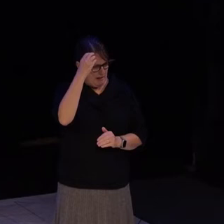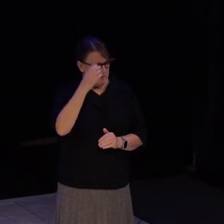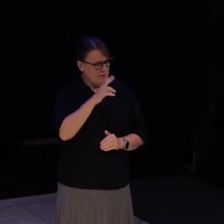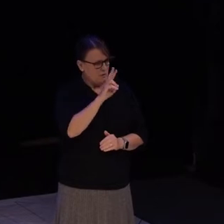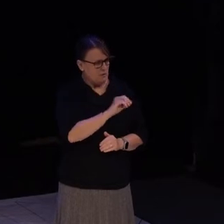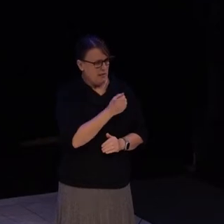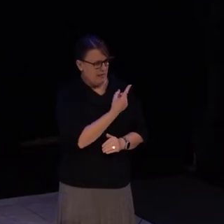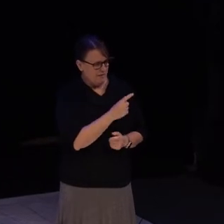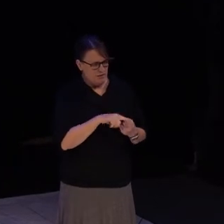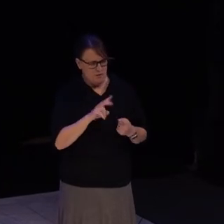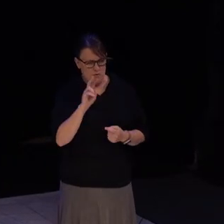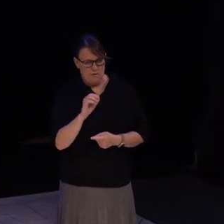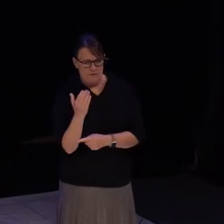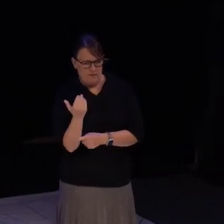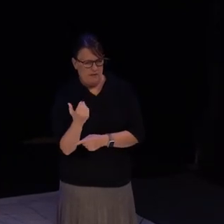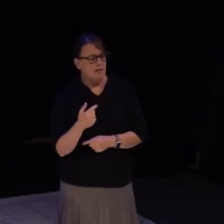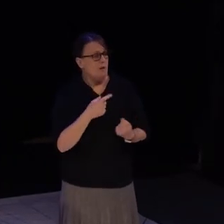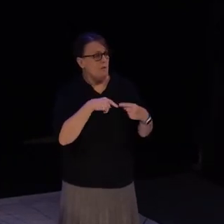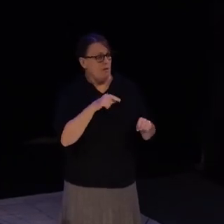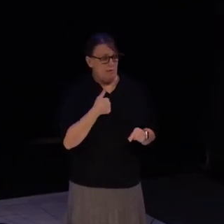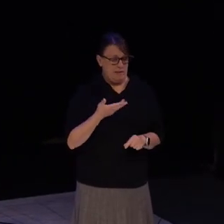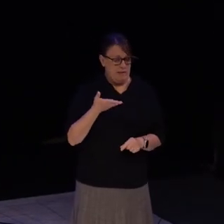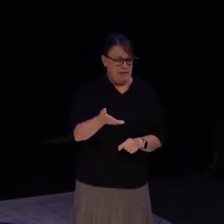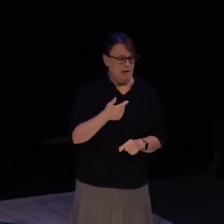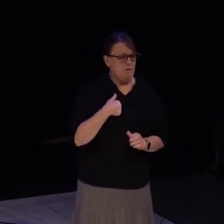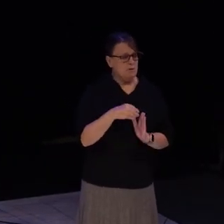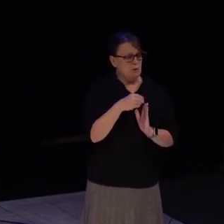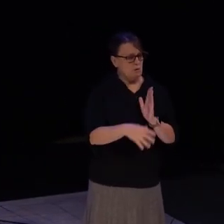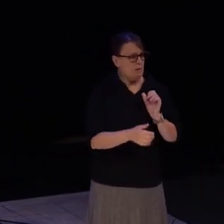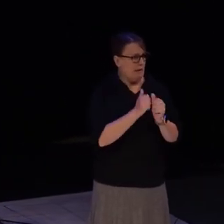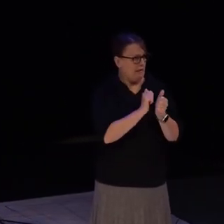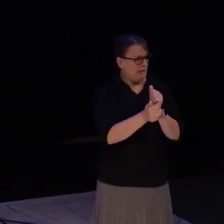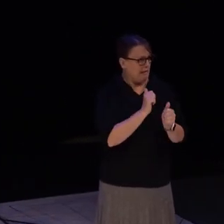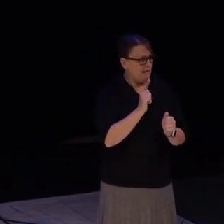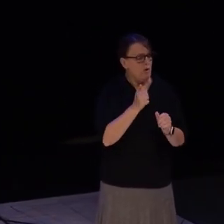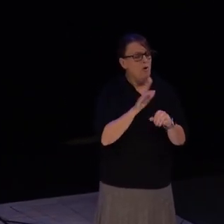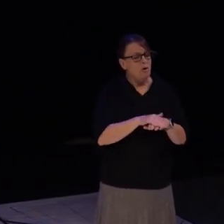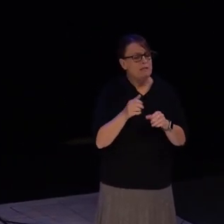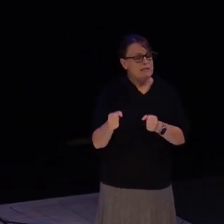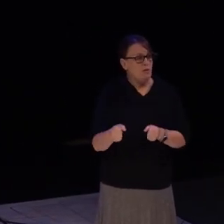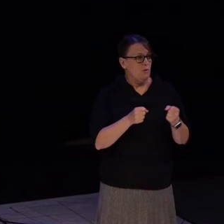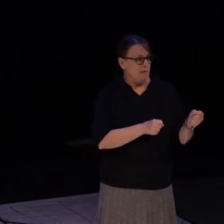and during my time there I was a student athlete on their cheerleading team.